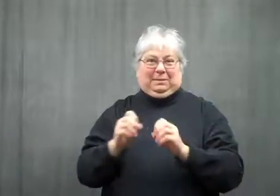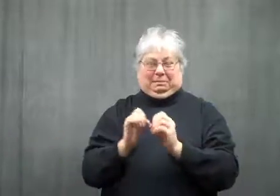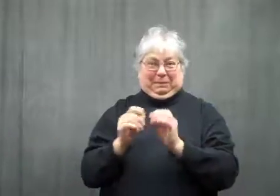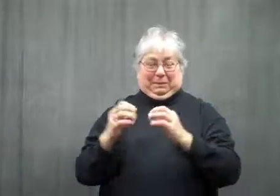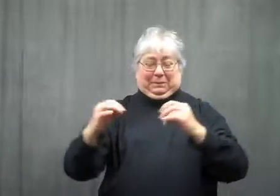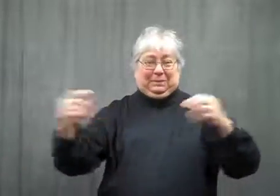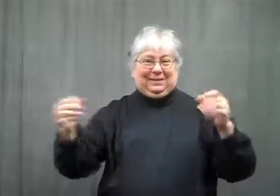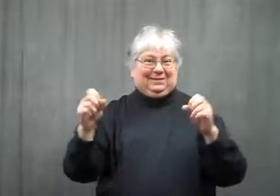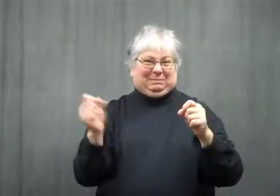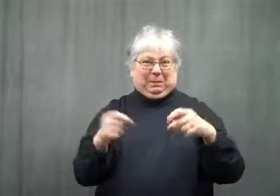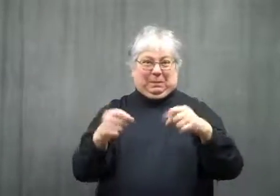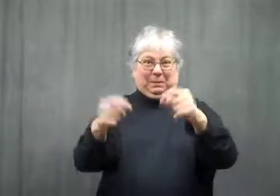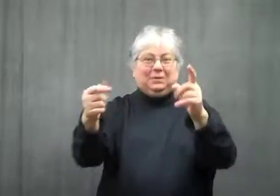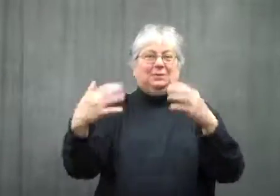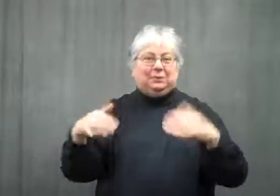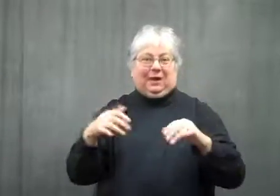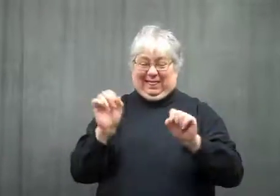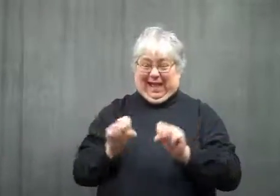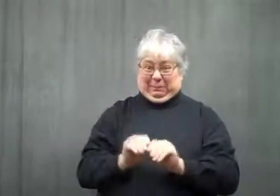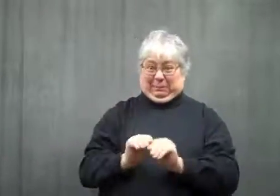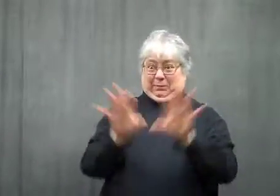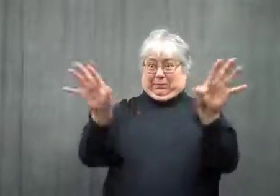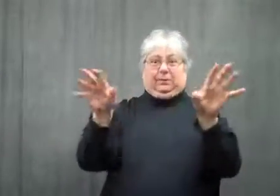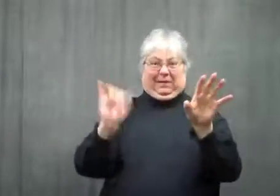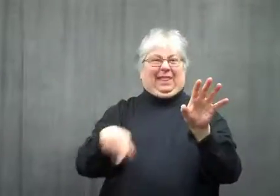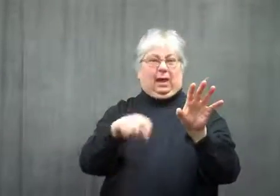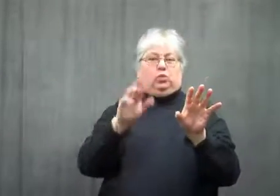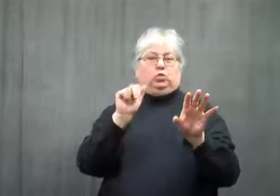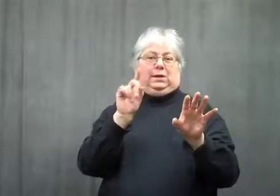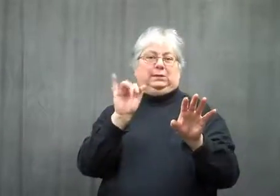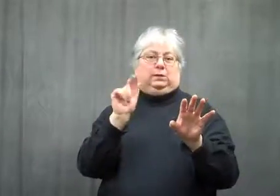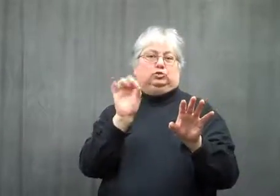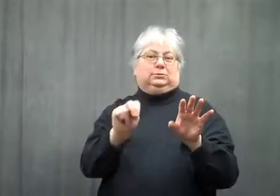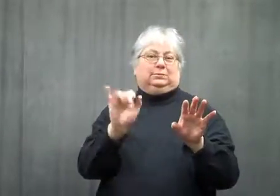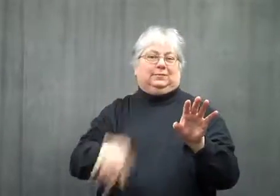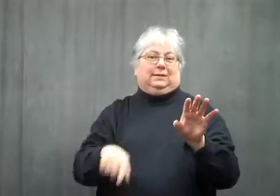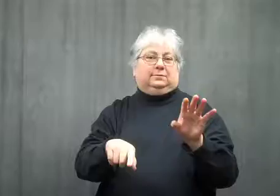That's fission. The rays given off are radiation.